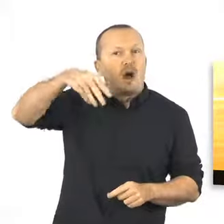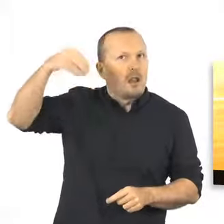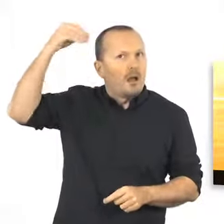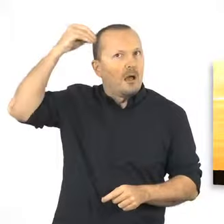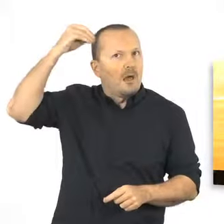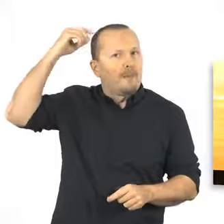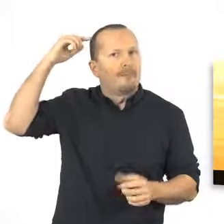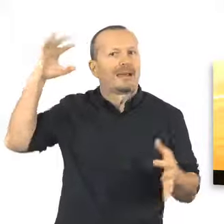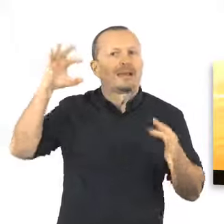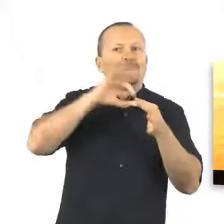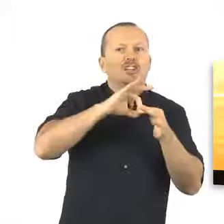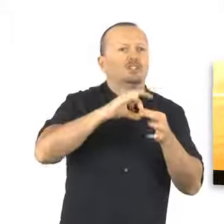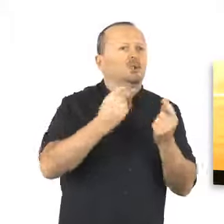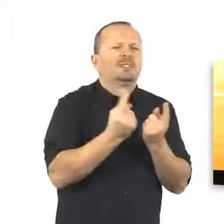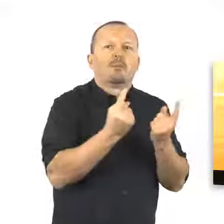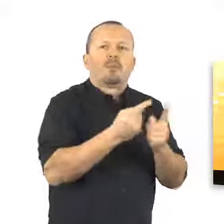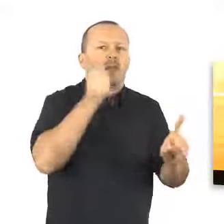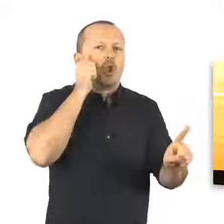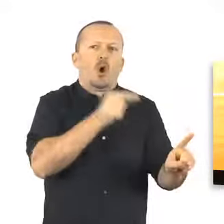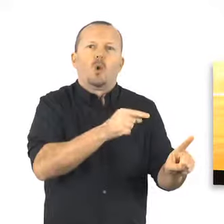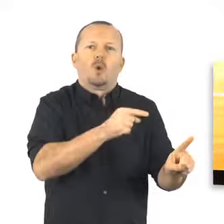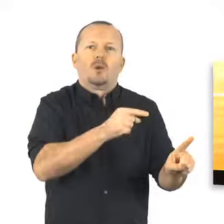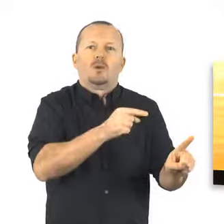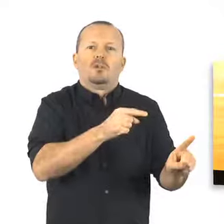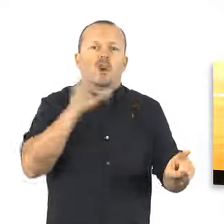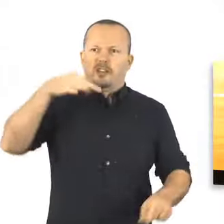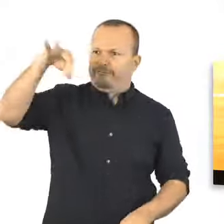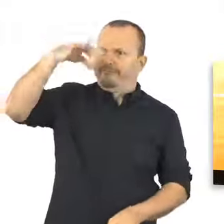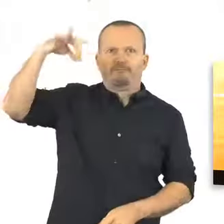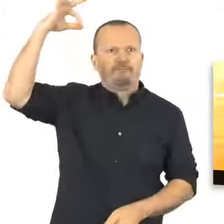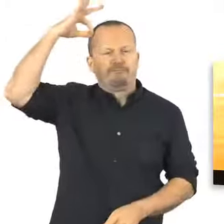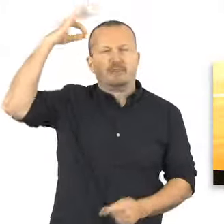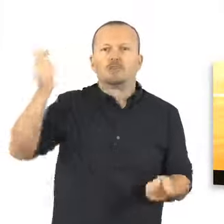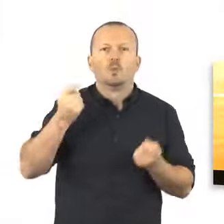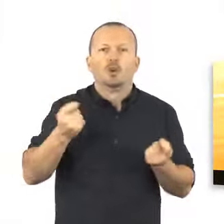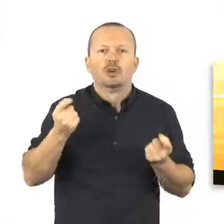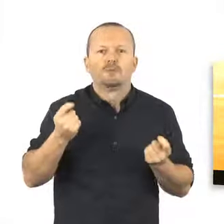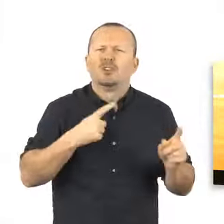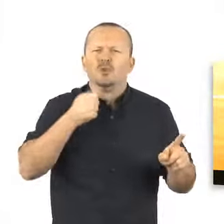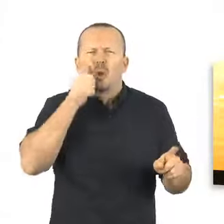again, we’ve got these connections to help us and they happen in split seconds, So you